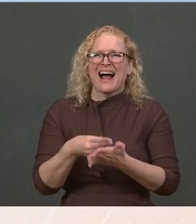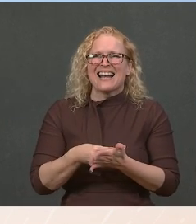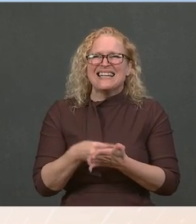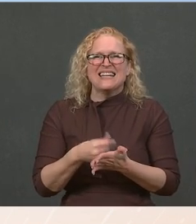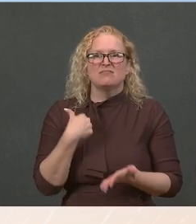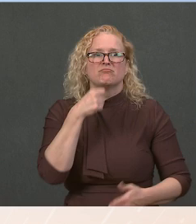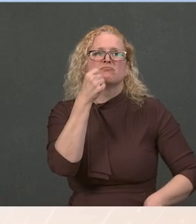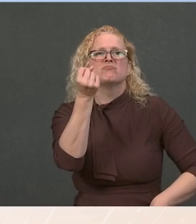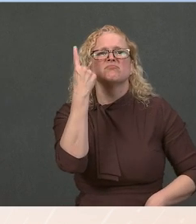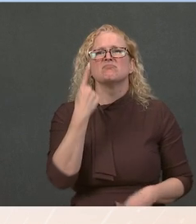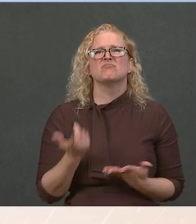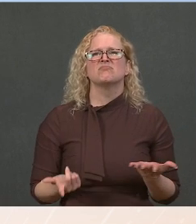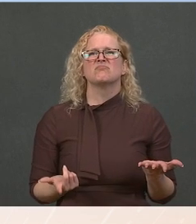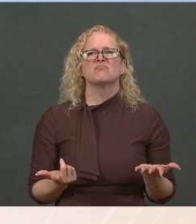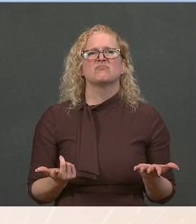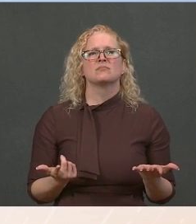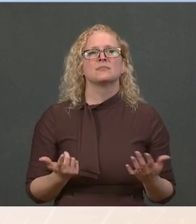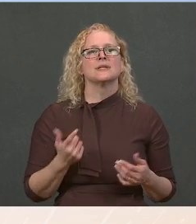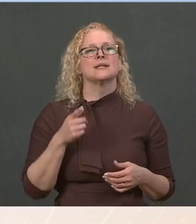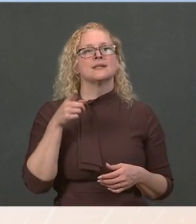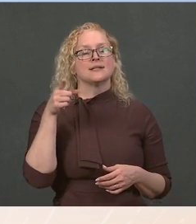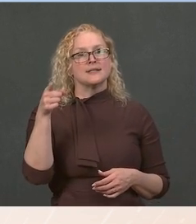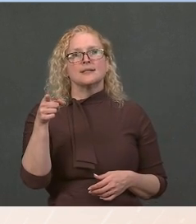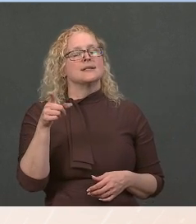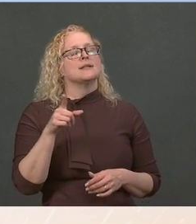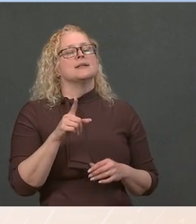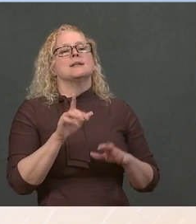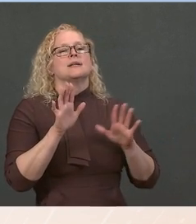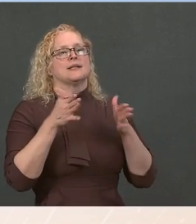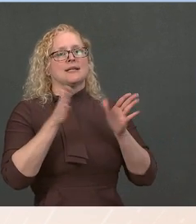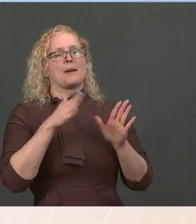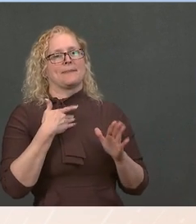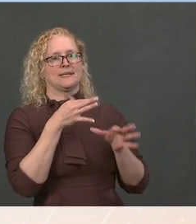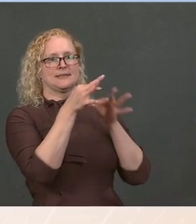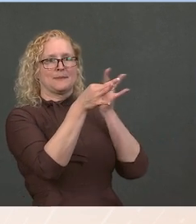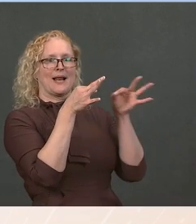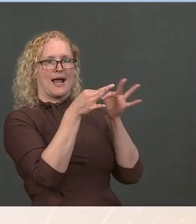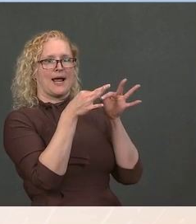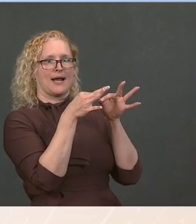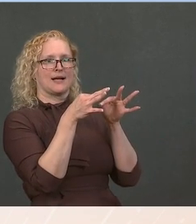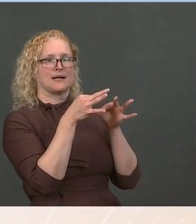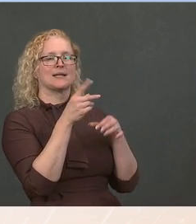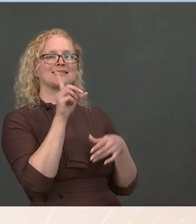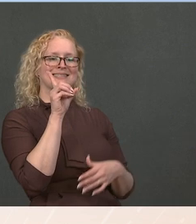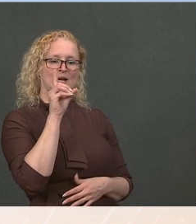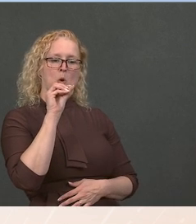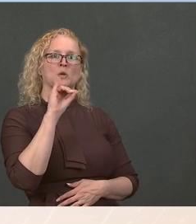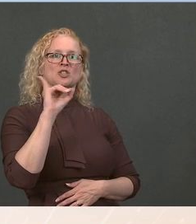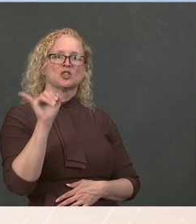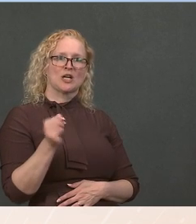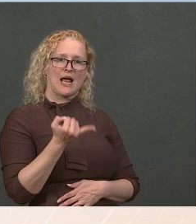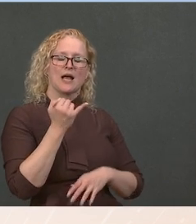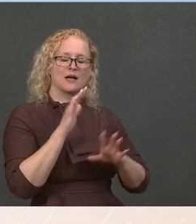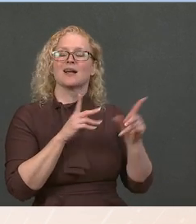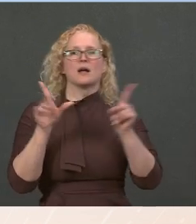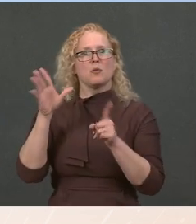This is Department of Justice. The Press: And we asked them, and they said, "No comment." So we have to ask you. Ms. Jean-Pierre: Well, and I'm telling you that this is in litigation.